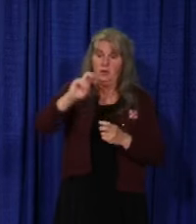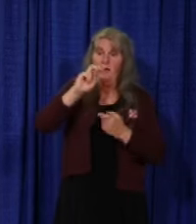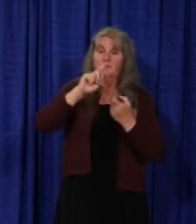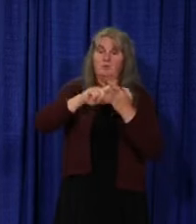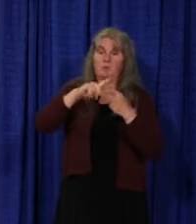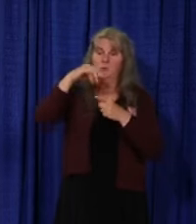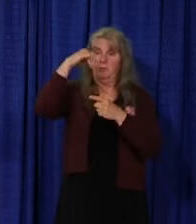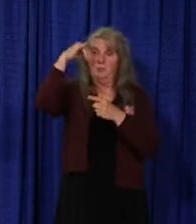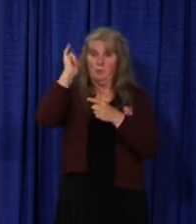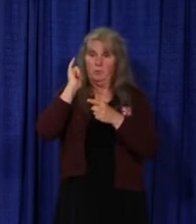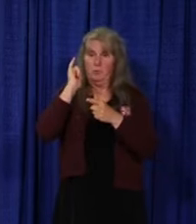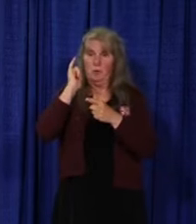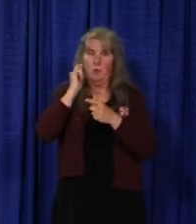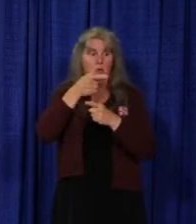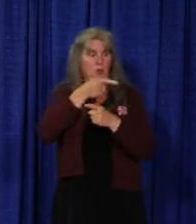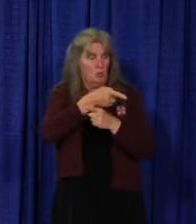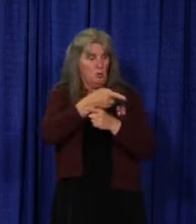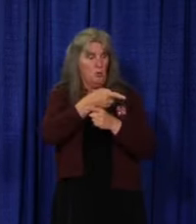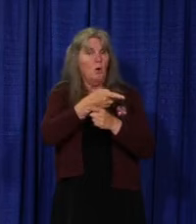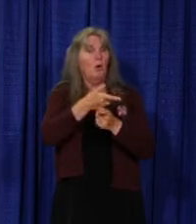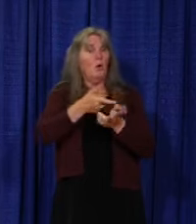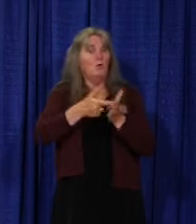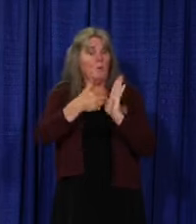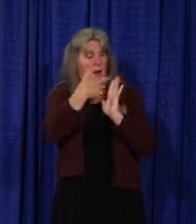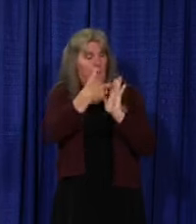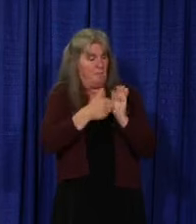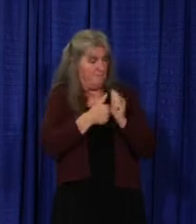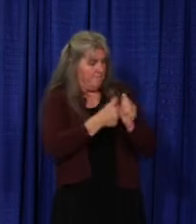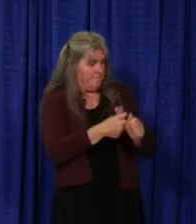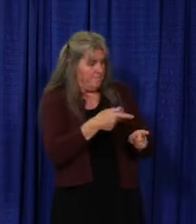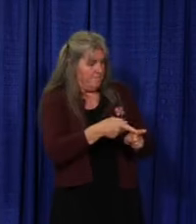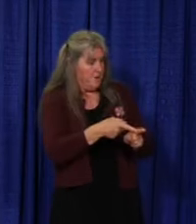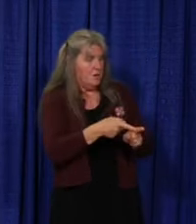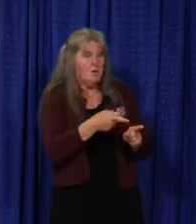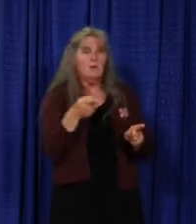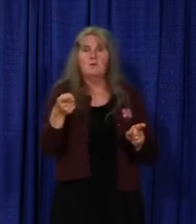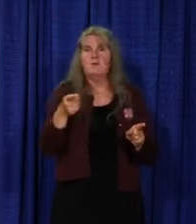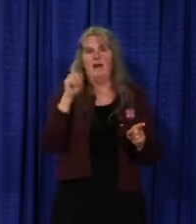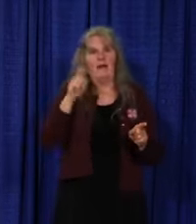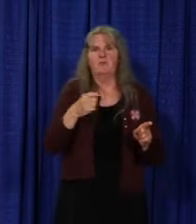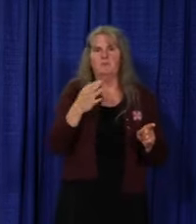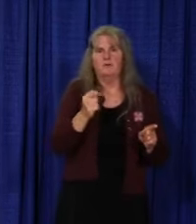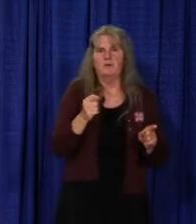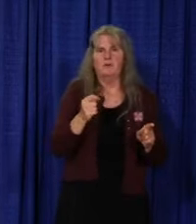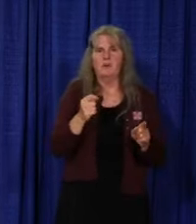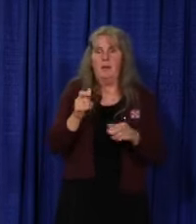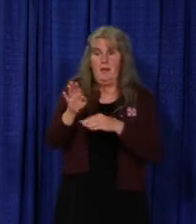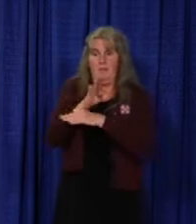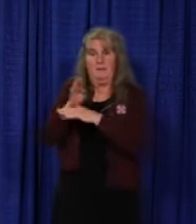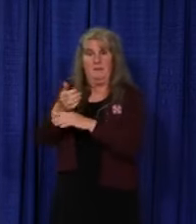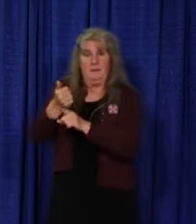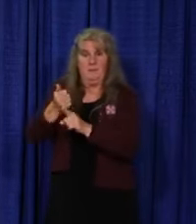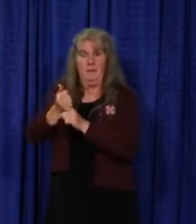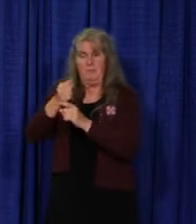you have to do, it is your responsibility ultimately. It is hard for a business owner to really know without question,